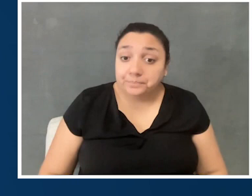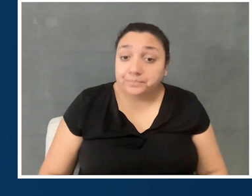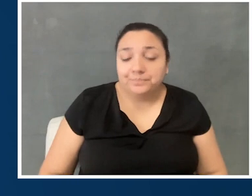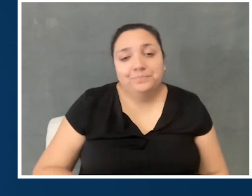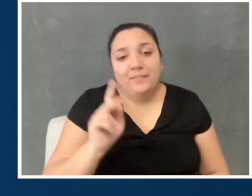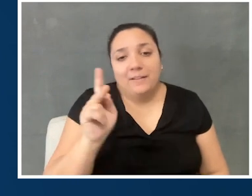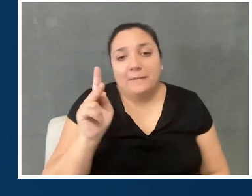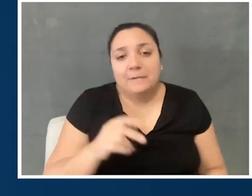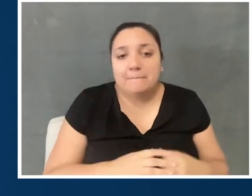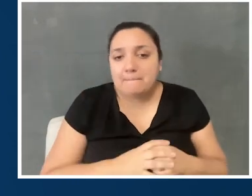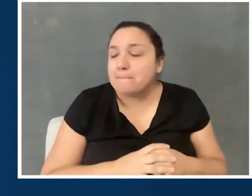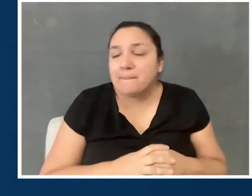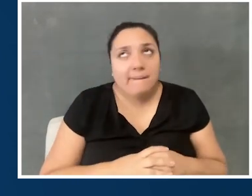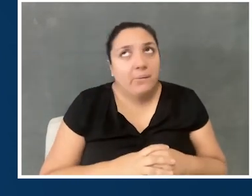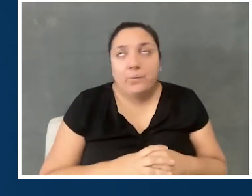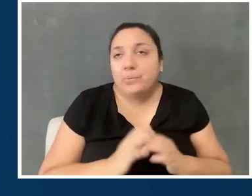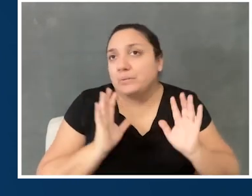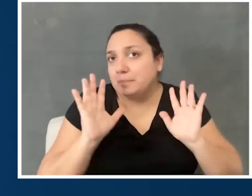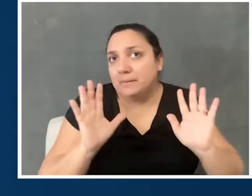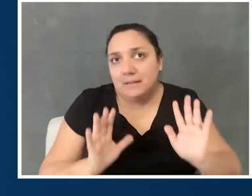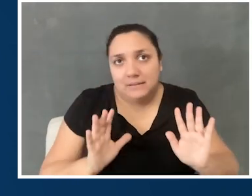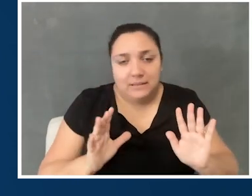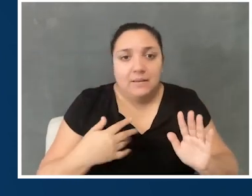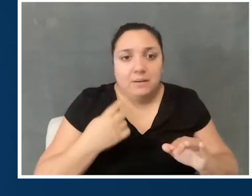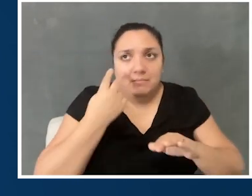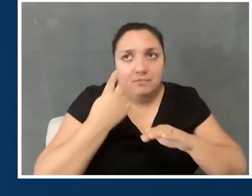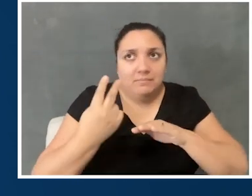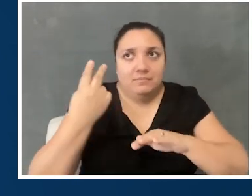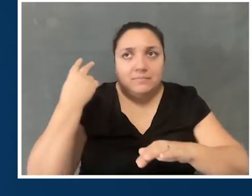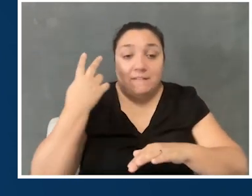It's amazing when I think about even five years ago,